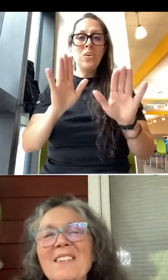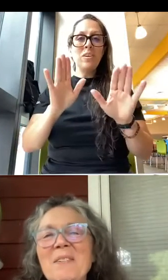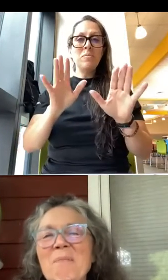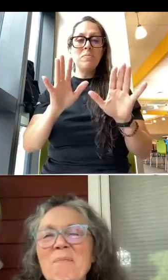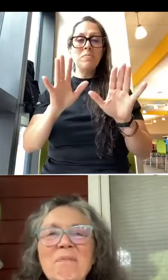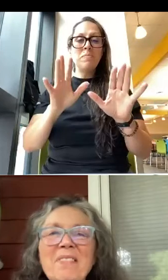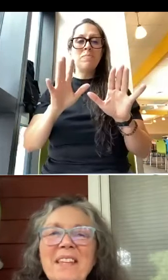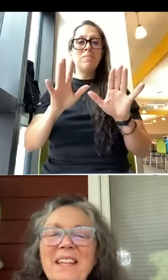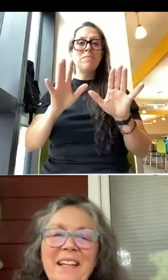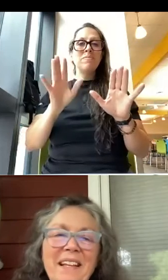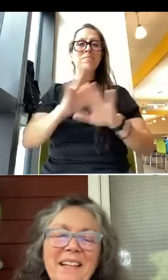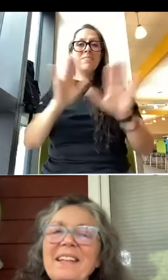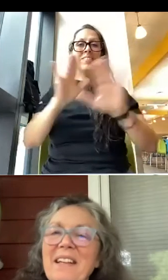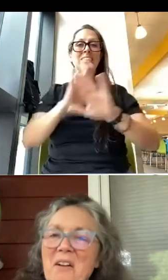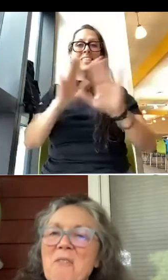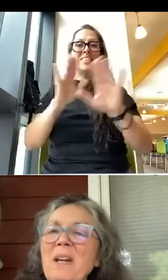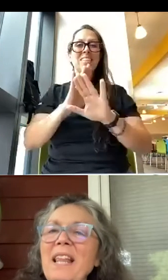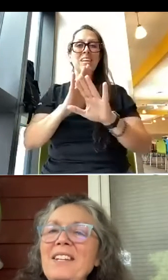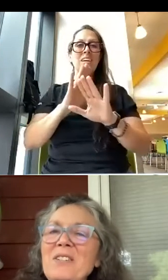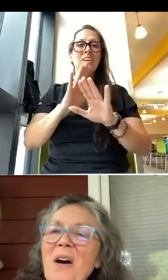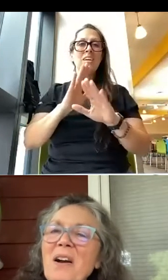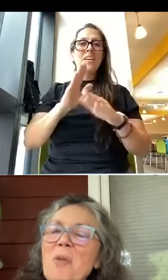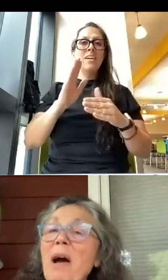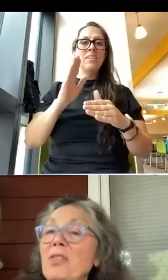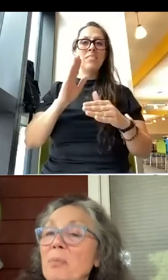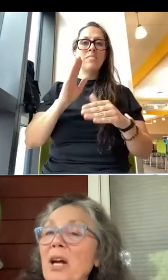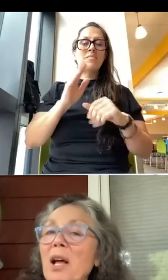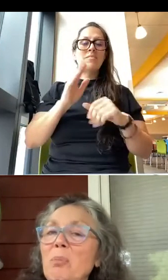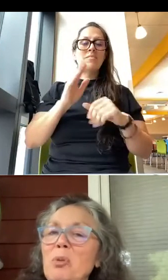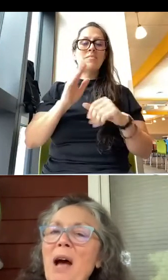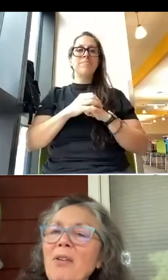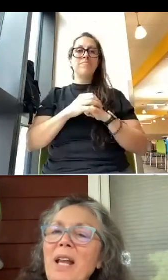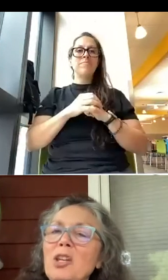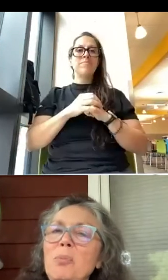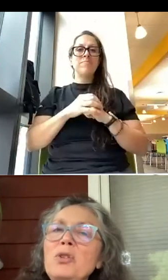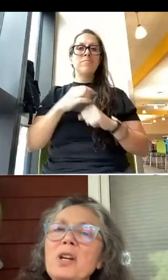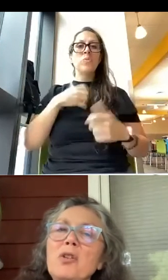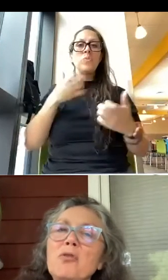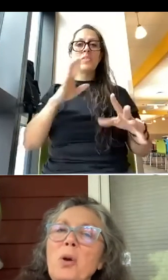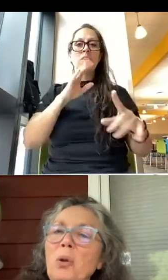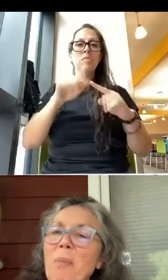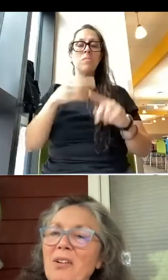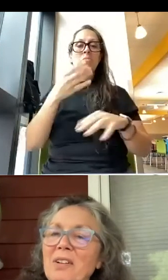Thank you so much for having us! We'd like to talk about Blood on Gold Mountain, and the music for Gold Mountain.